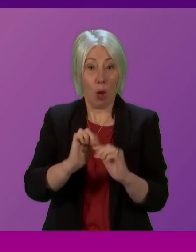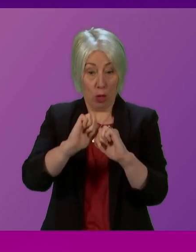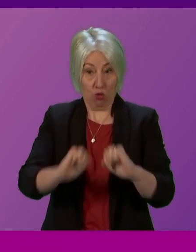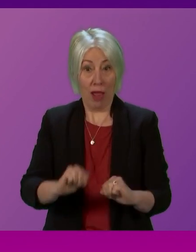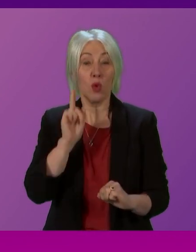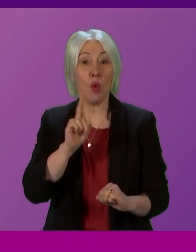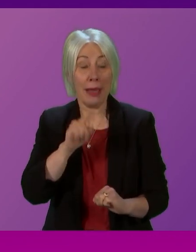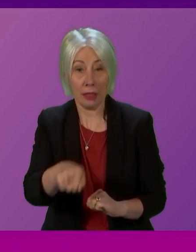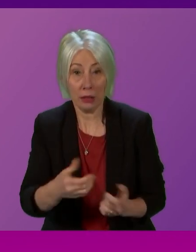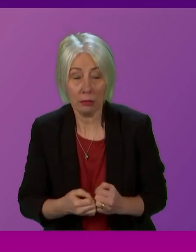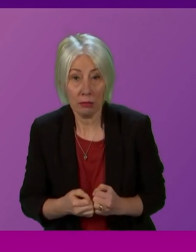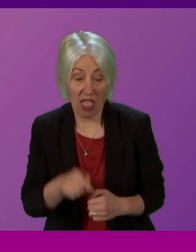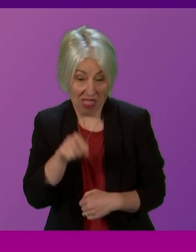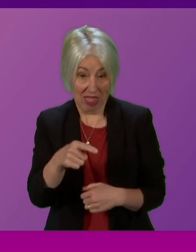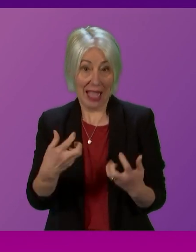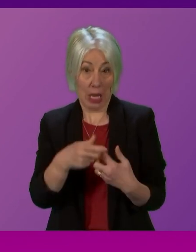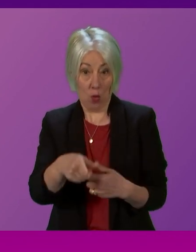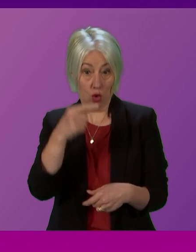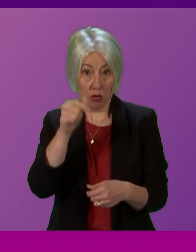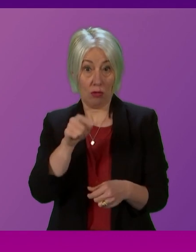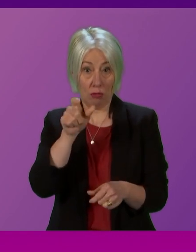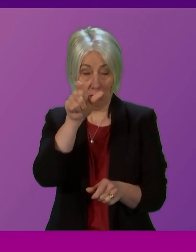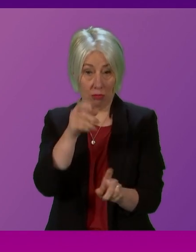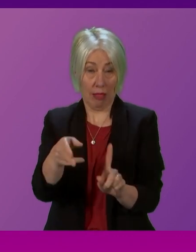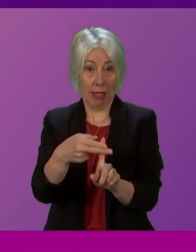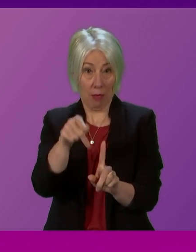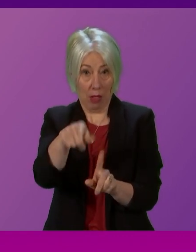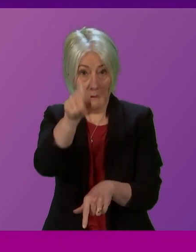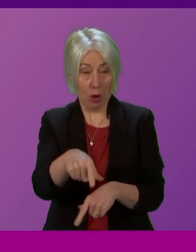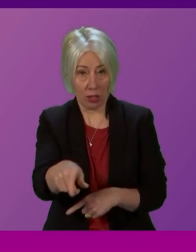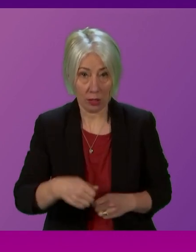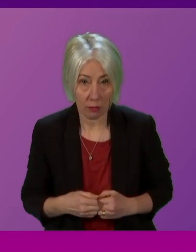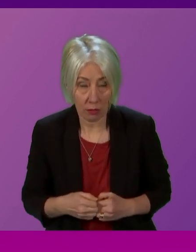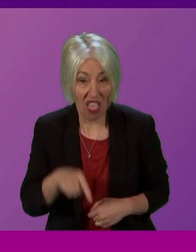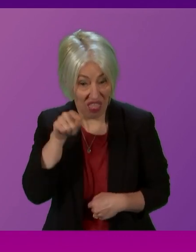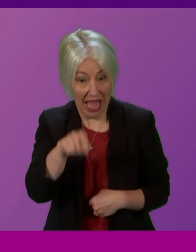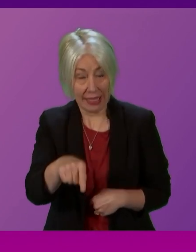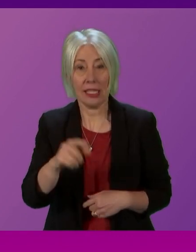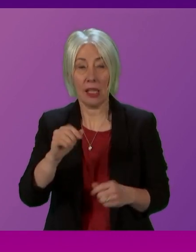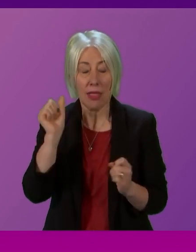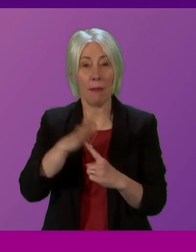That is how the individual should be described and that is what should be the main consideration